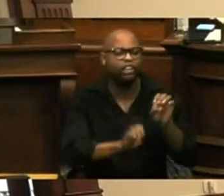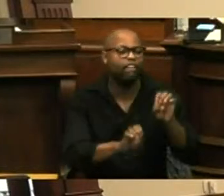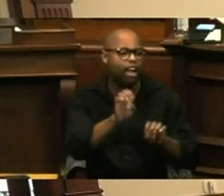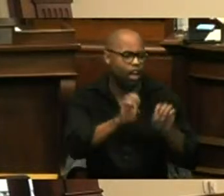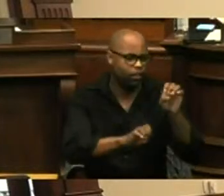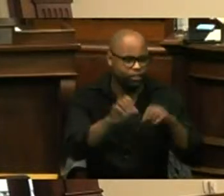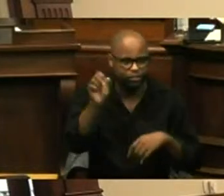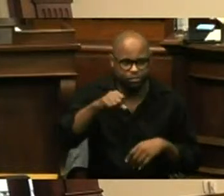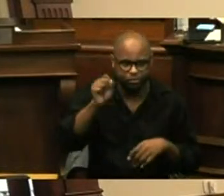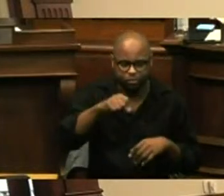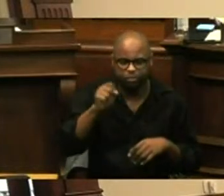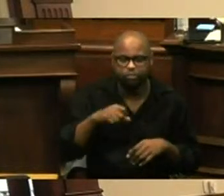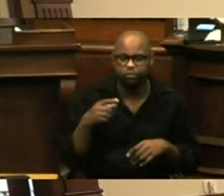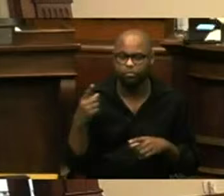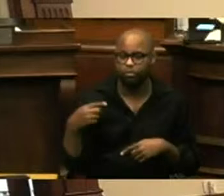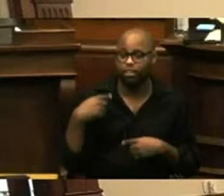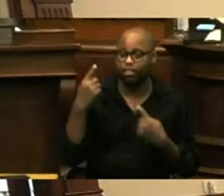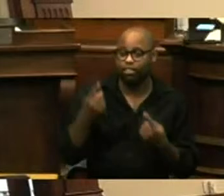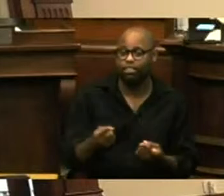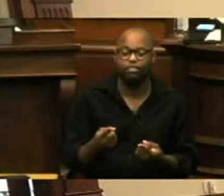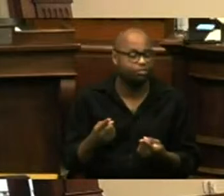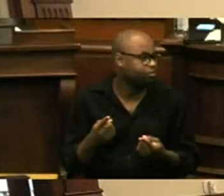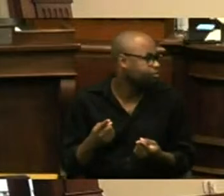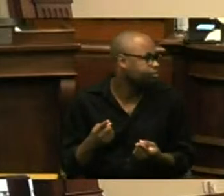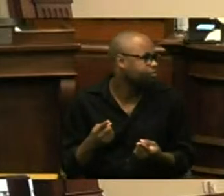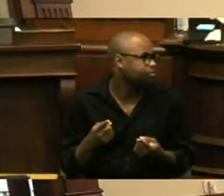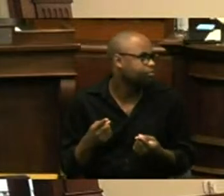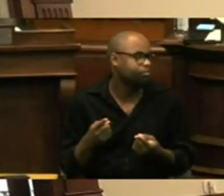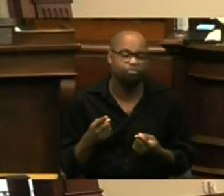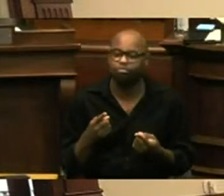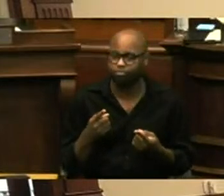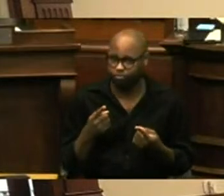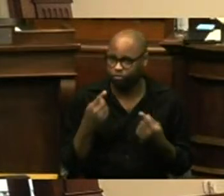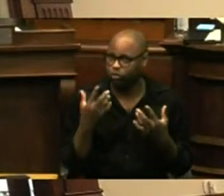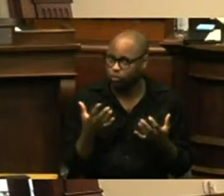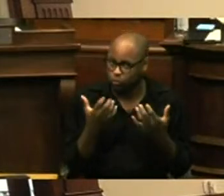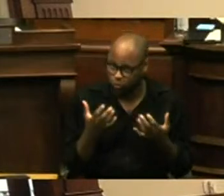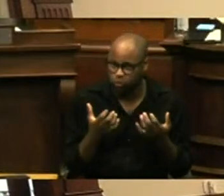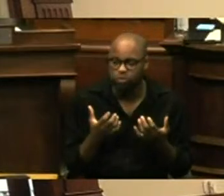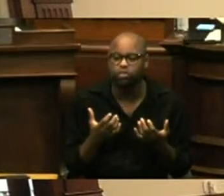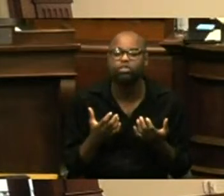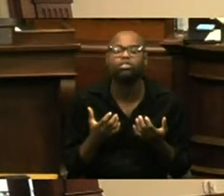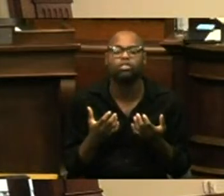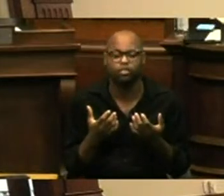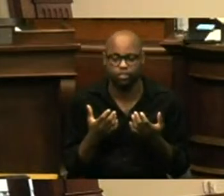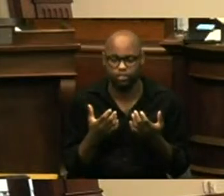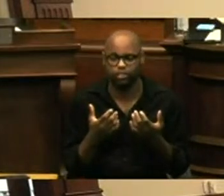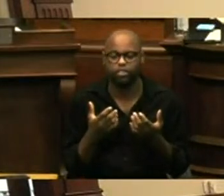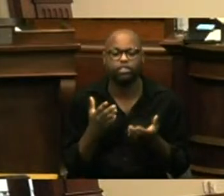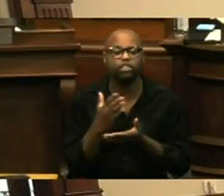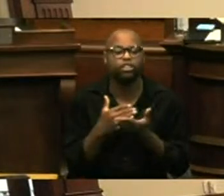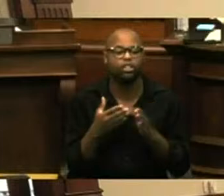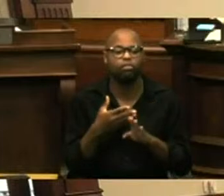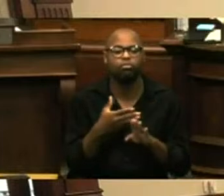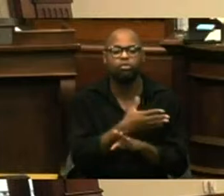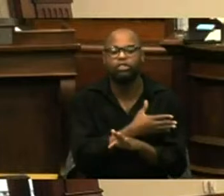Obviously we all know this is an important initiative to evaluat.